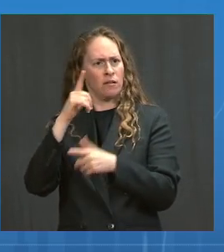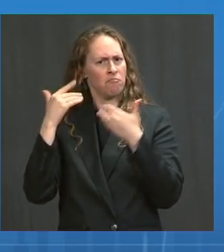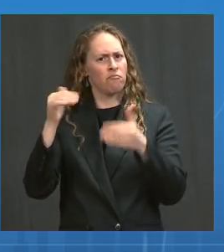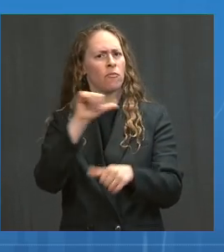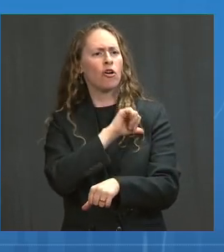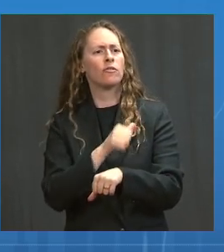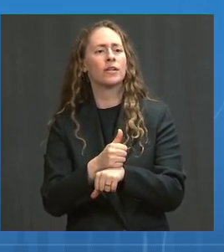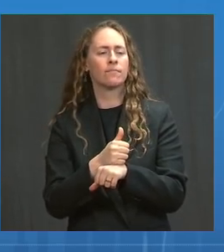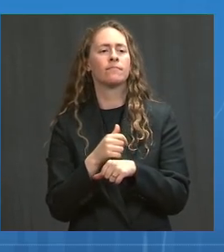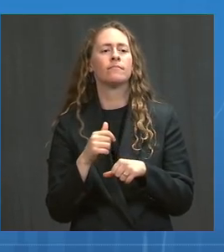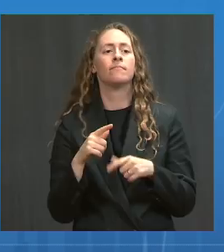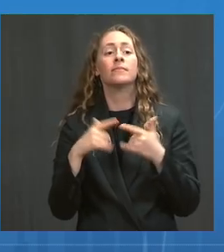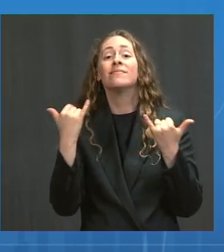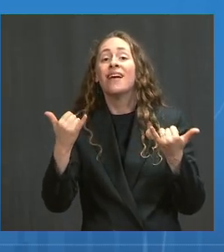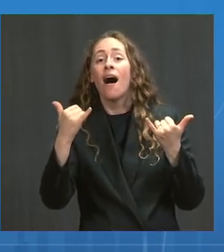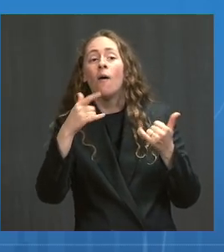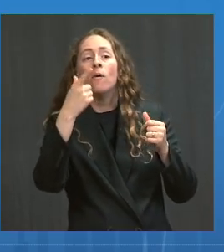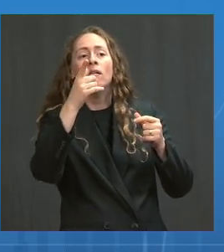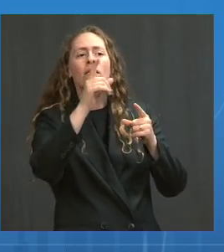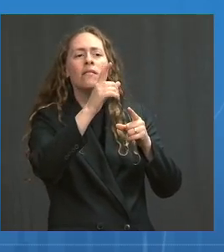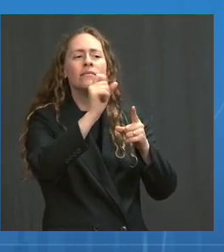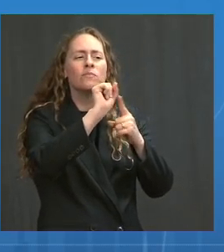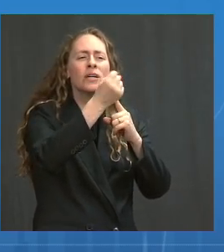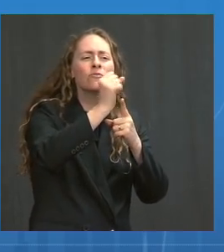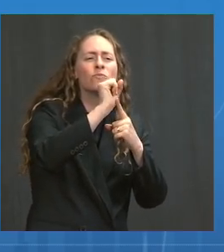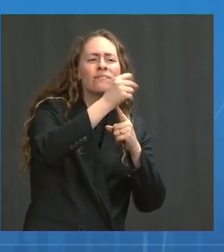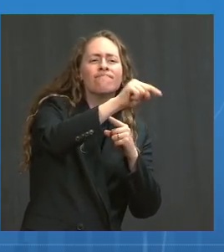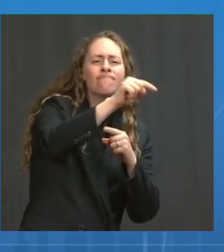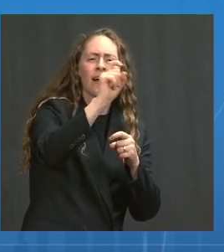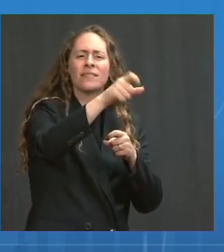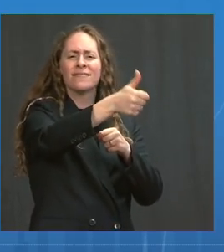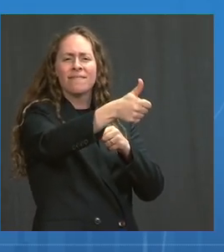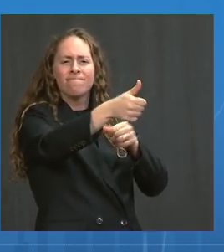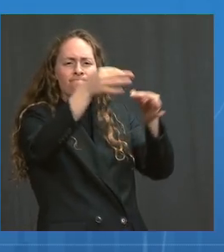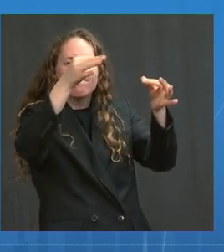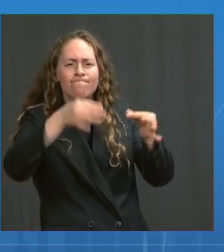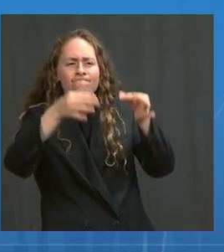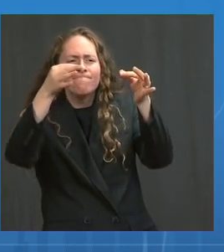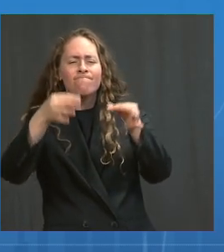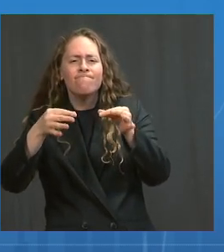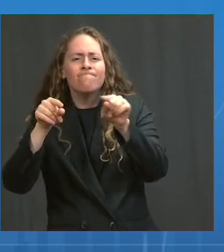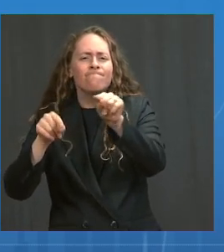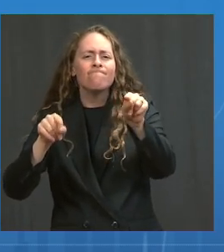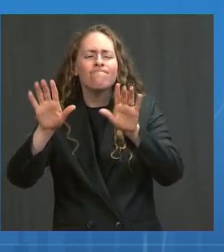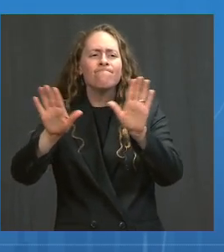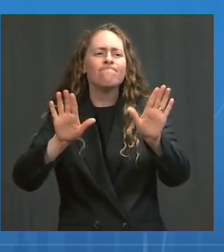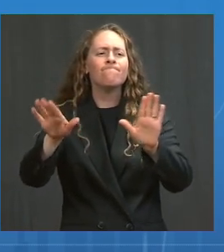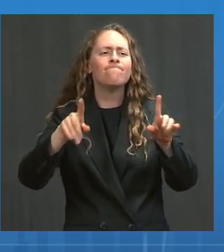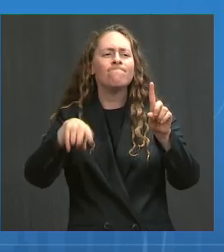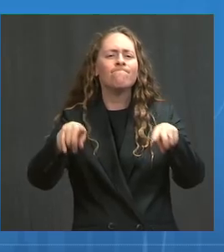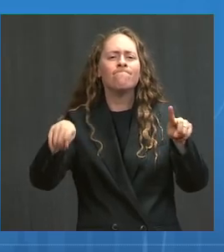will be making those kinds of decisions, but you should only be making a formal recommendation